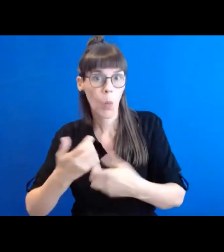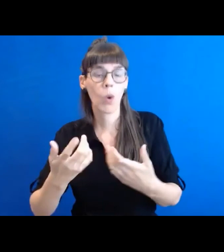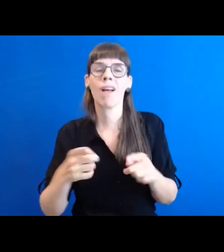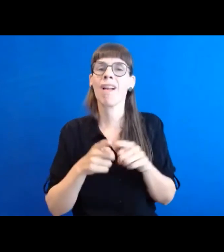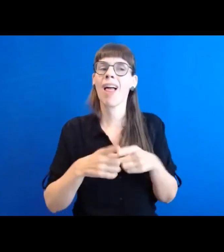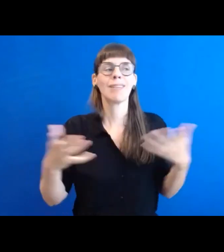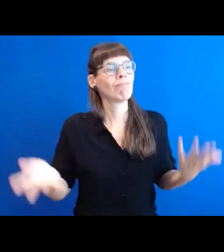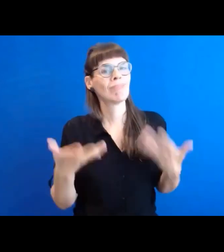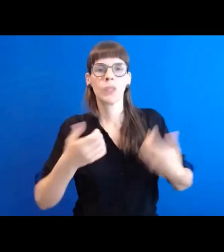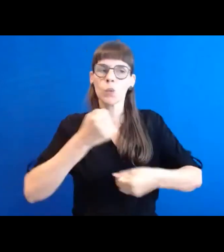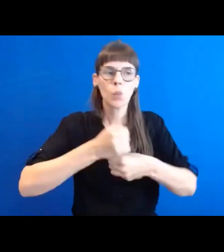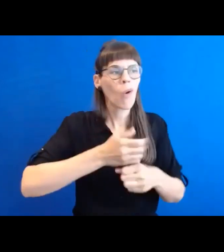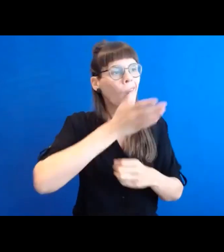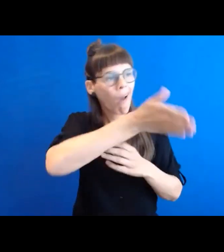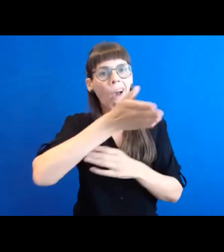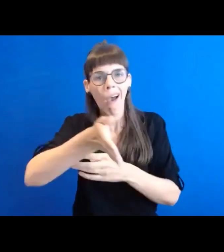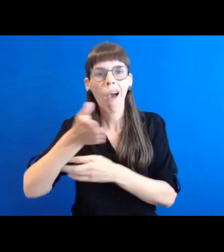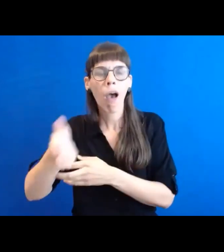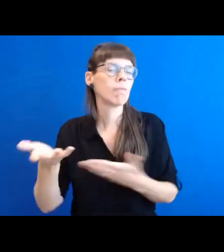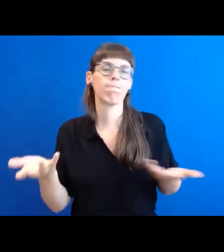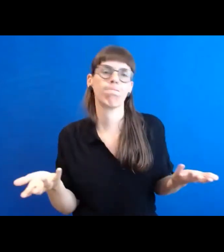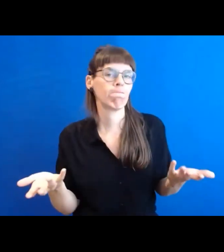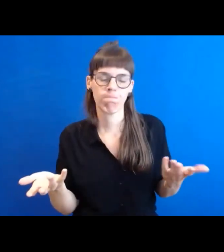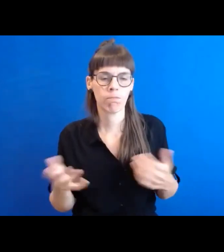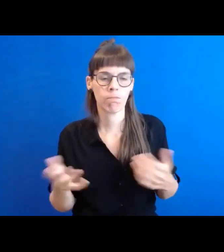the lack of income and especially in the area